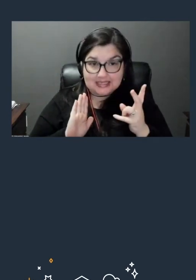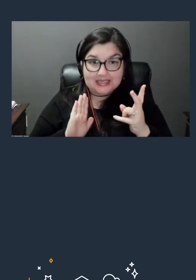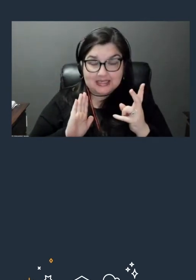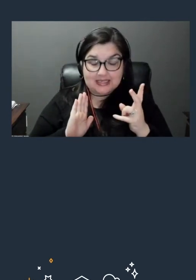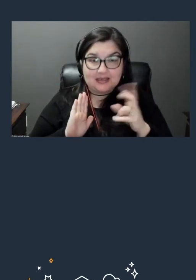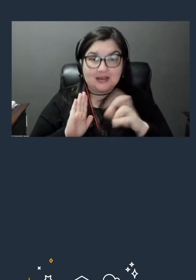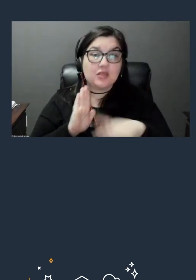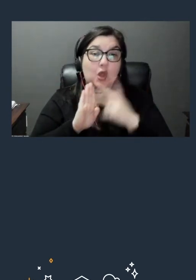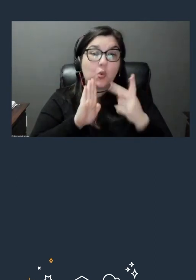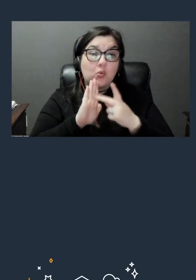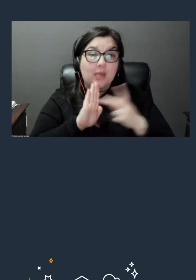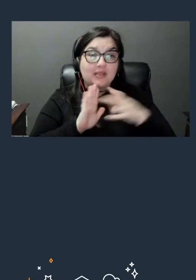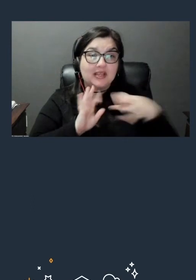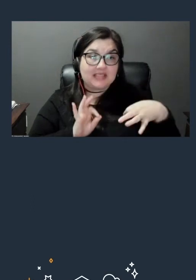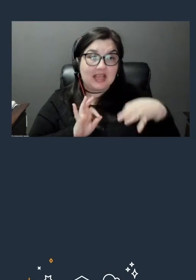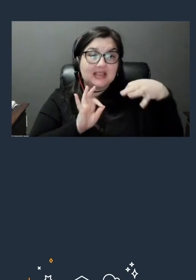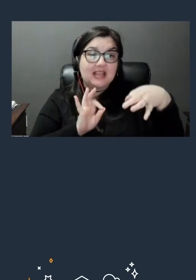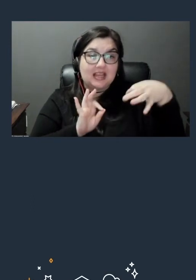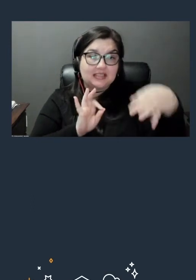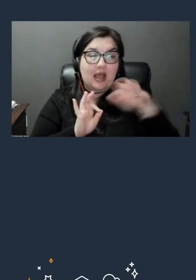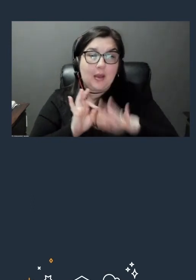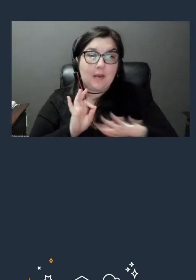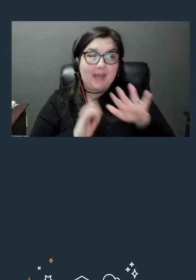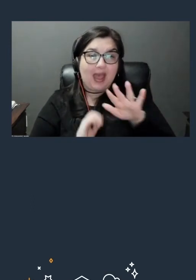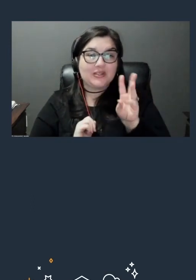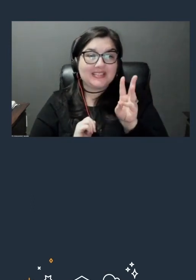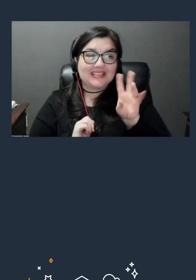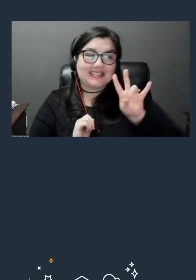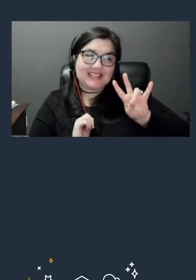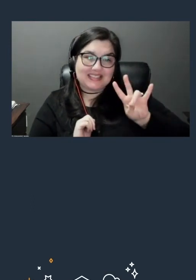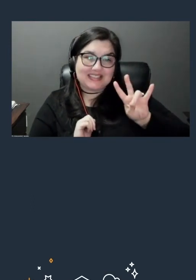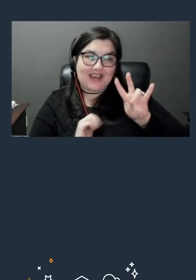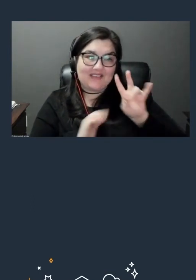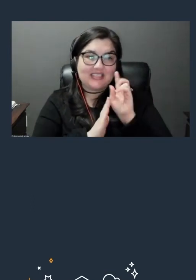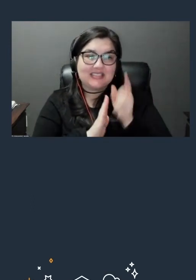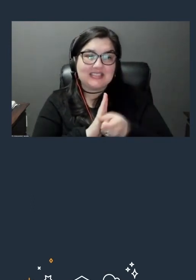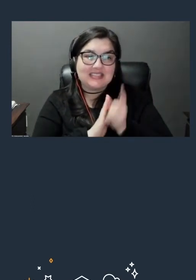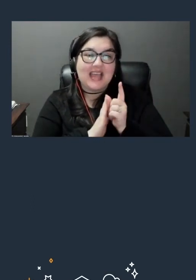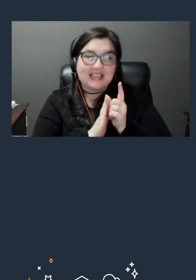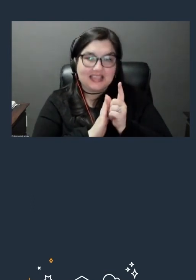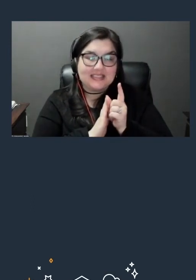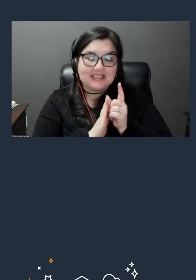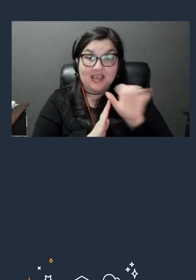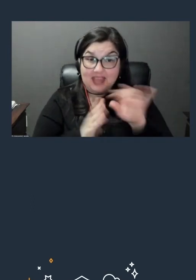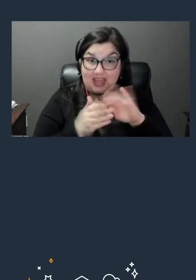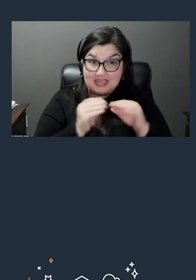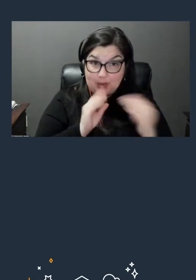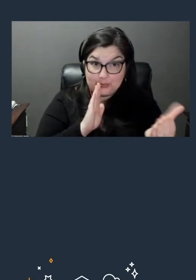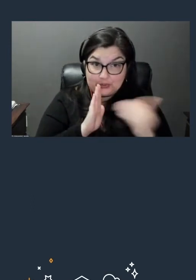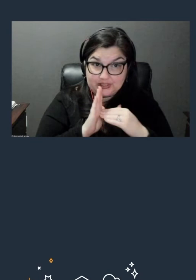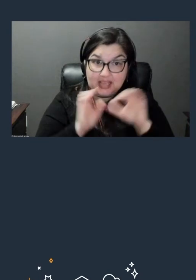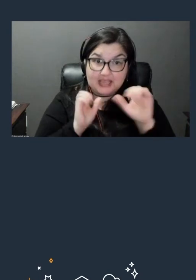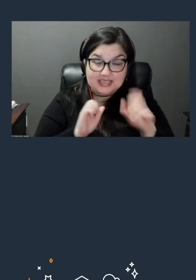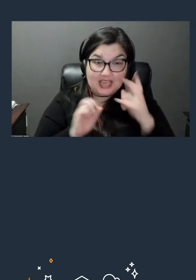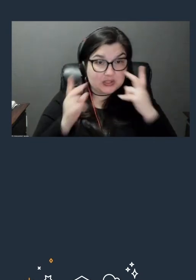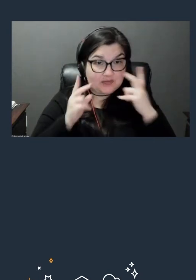is about 67 seconds, let's see that number again, and you can also view the same in CloudWatch.